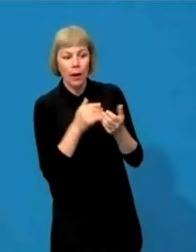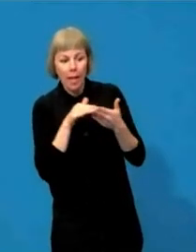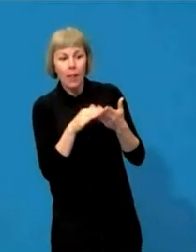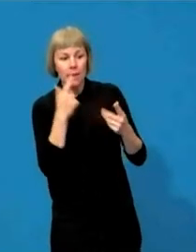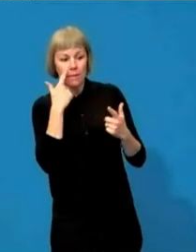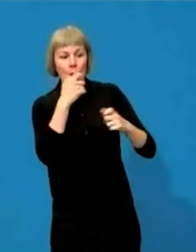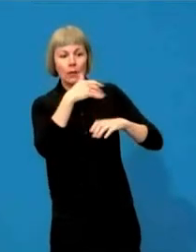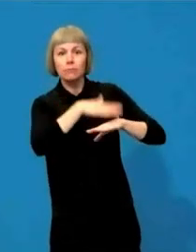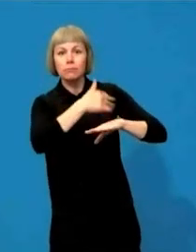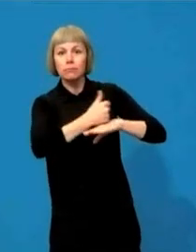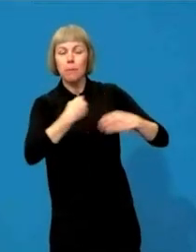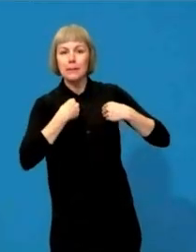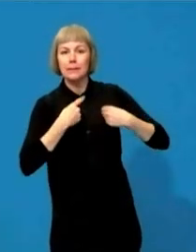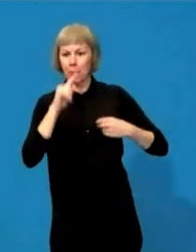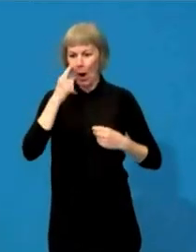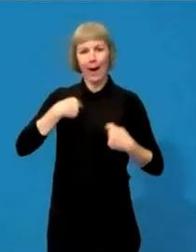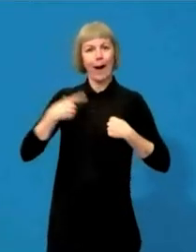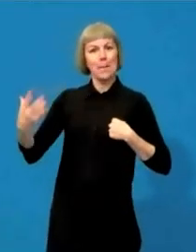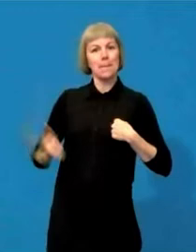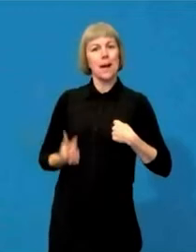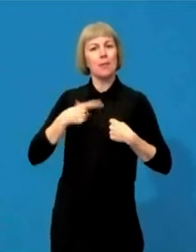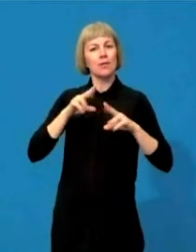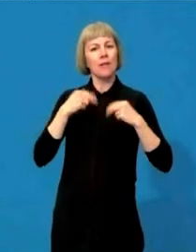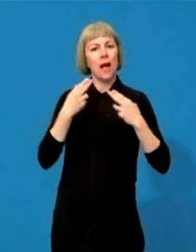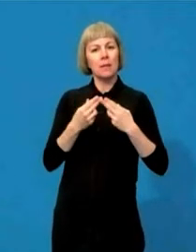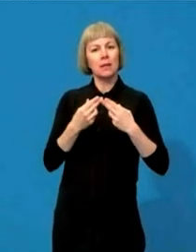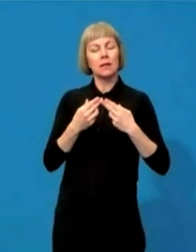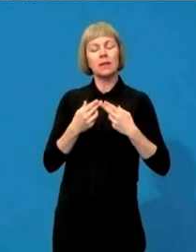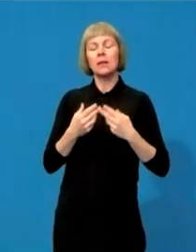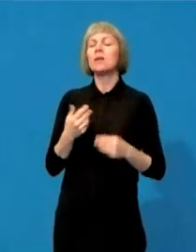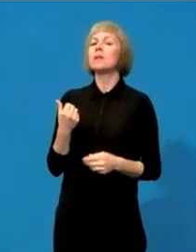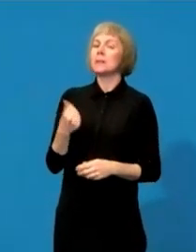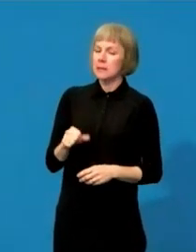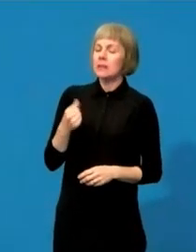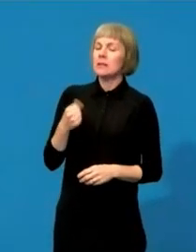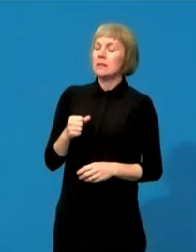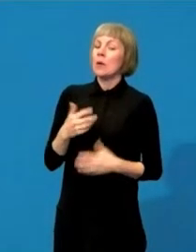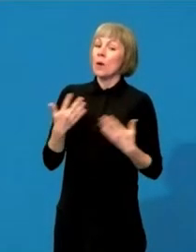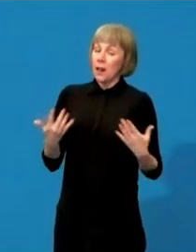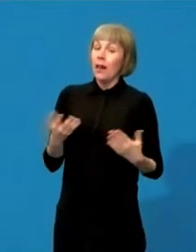Can't get paid. I want to echo the thanks that have been given by Commissioner Mason and Commissioner